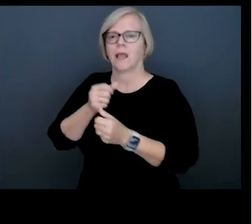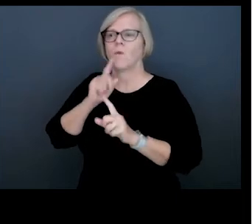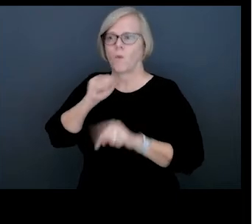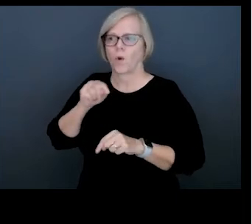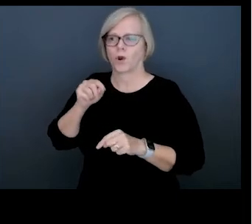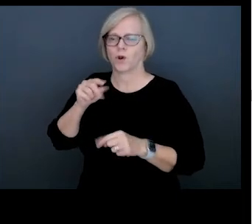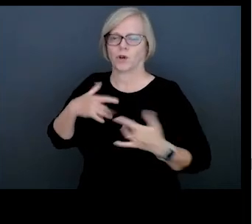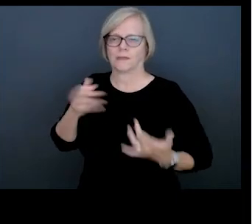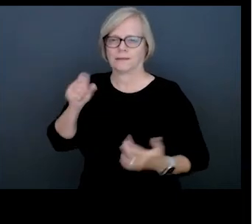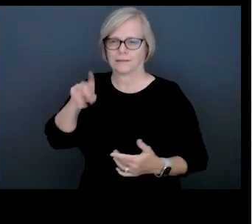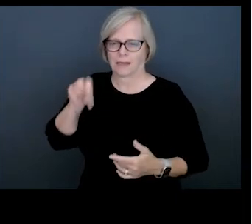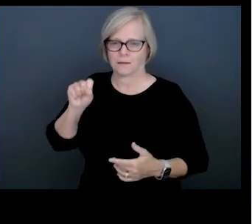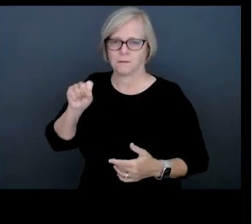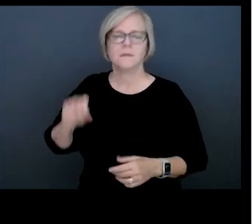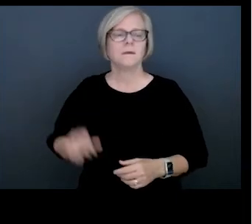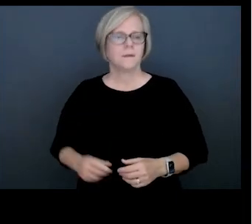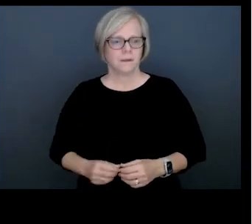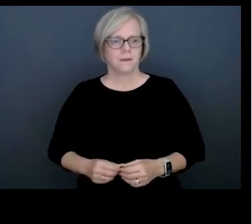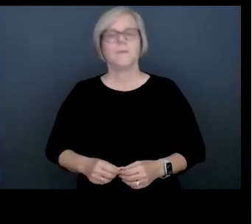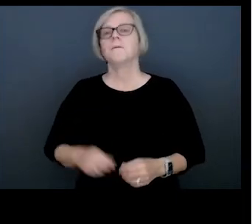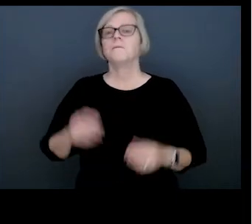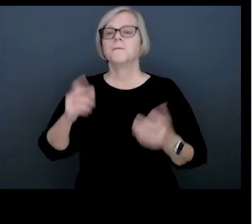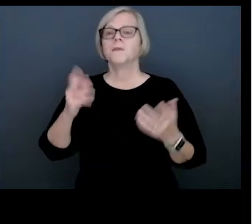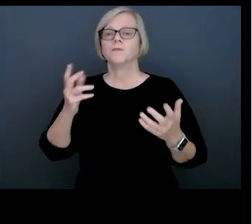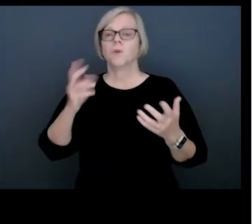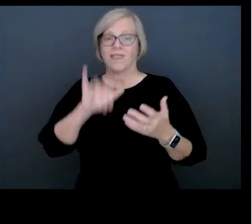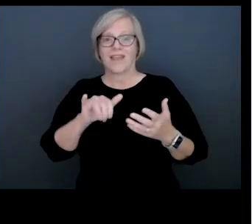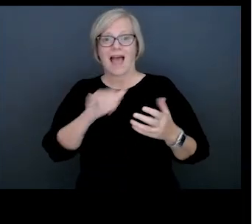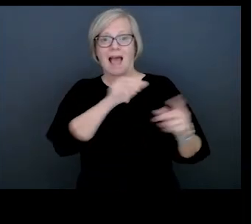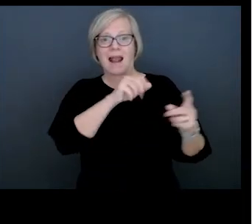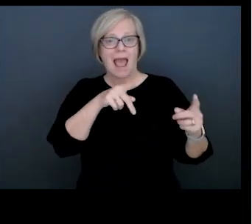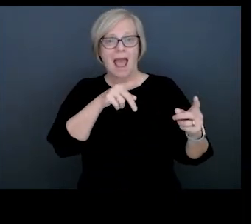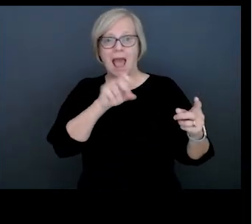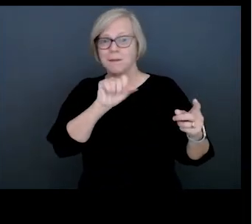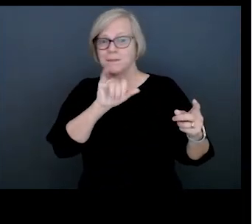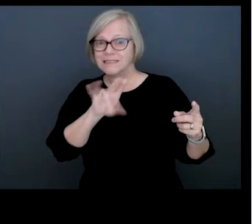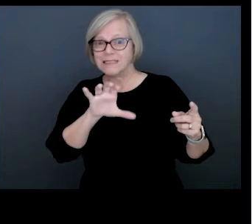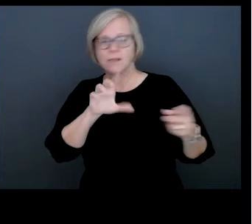that whole AppSync to geo-fence event flow,